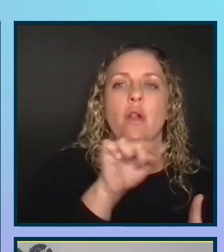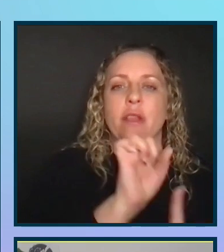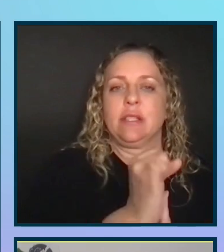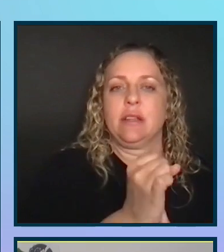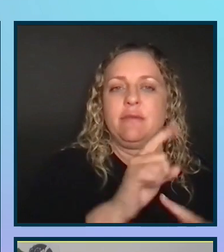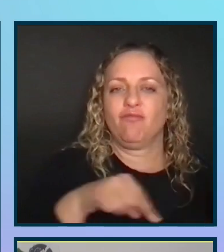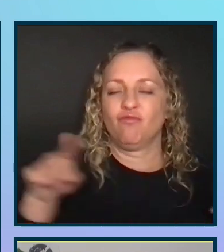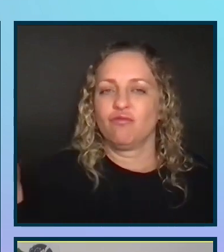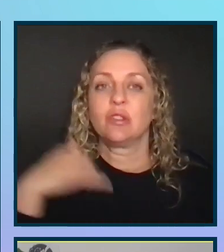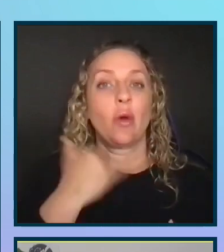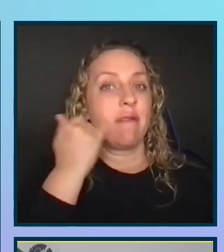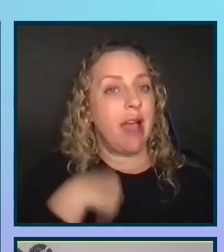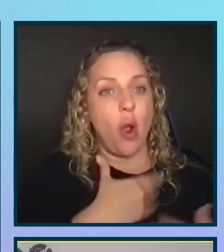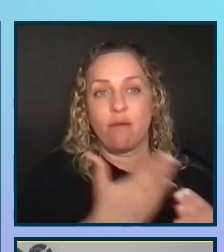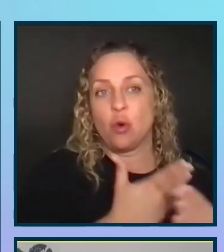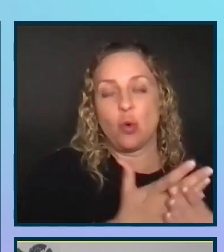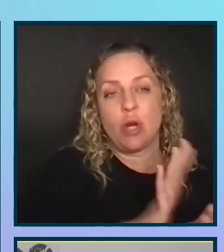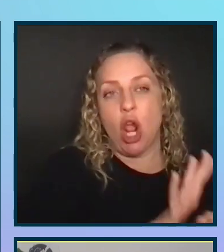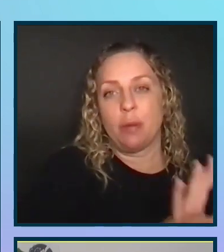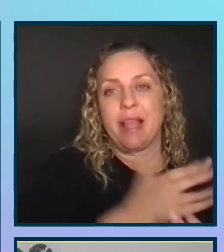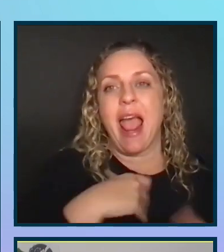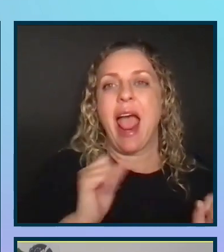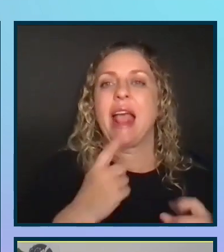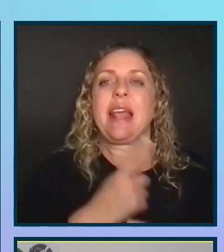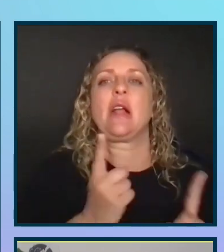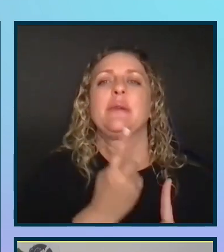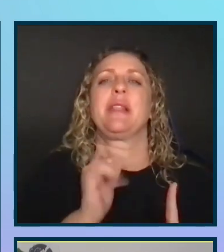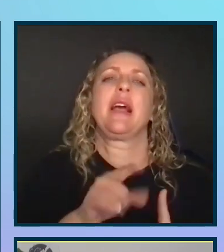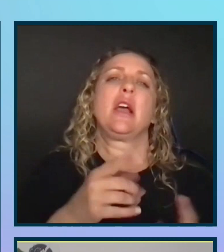So if I don't have any new documents, I can announce something like new documents,